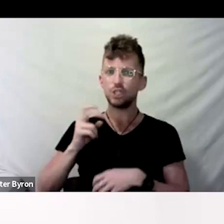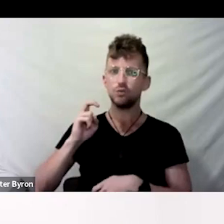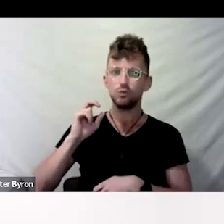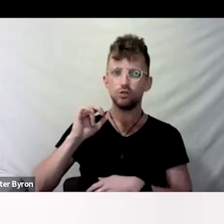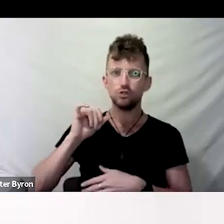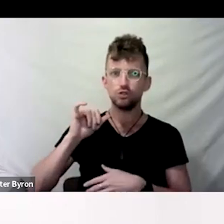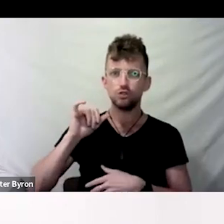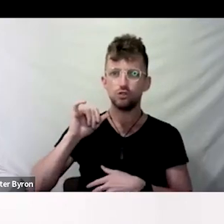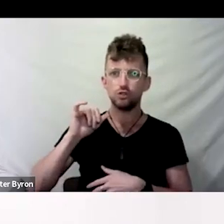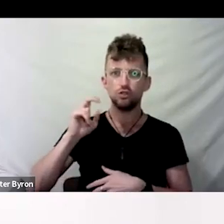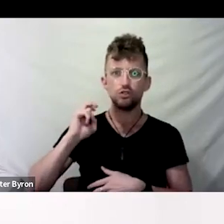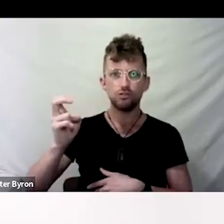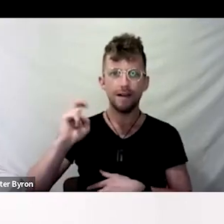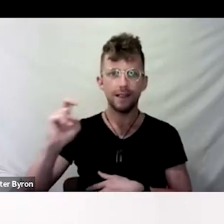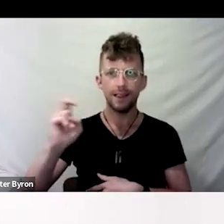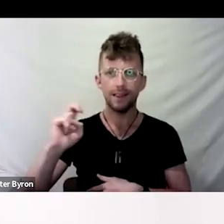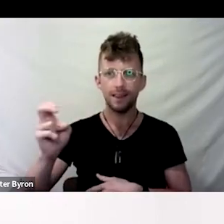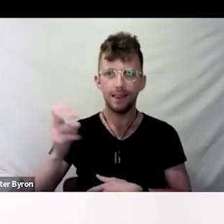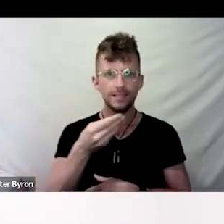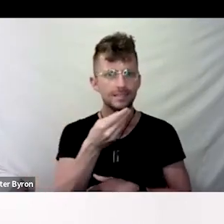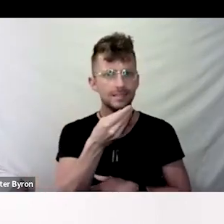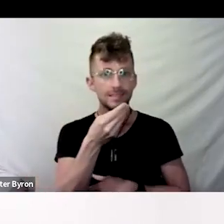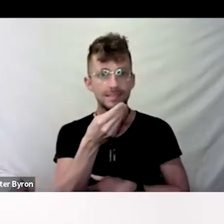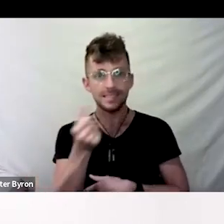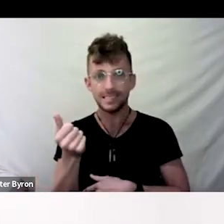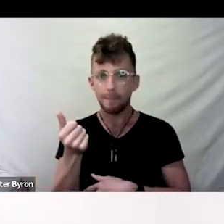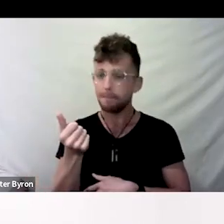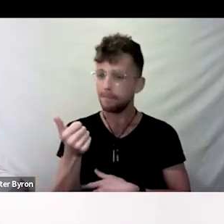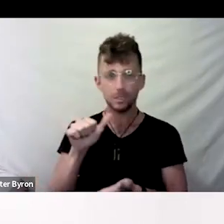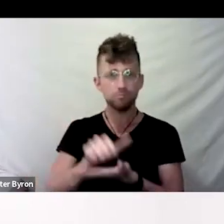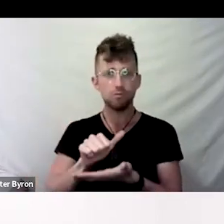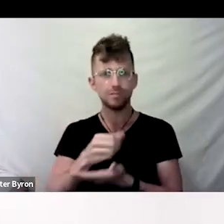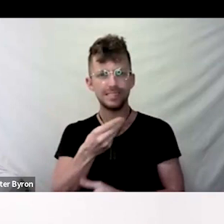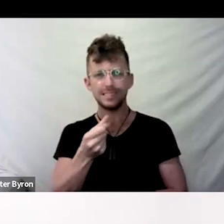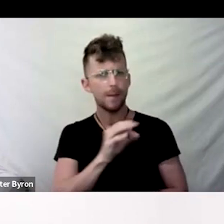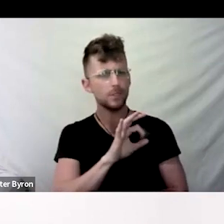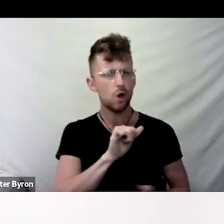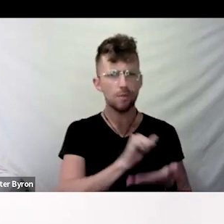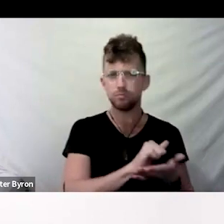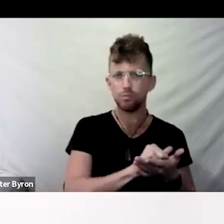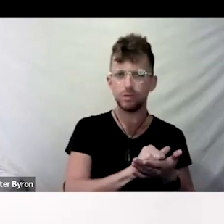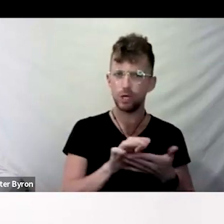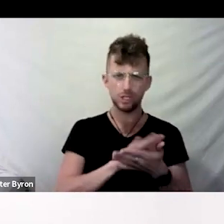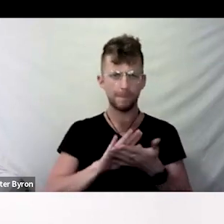about what they see as inconsistent approaches from the system. So we absolutely agree.